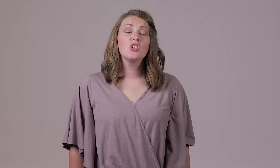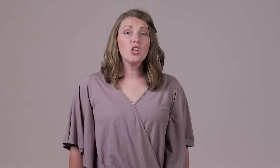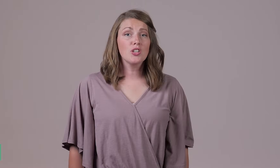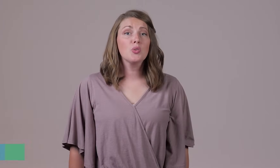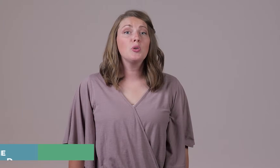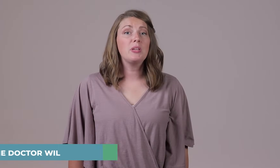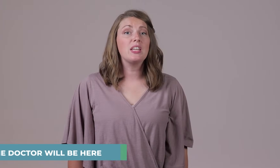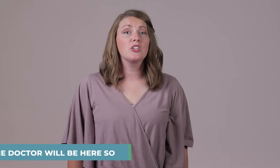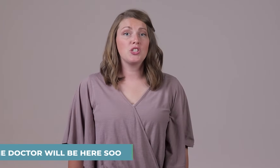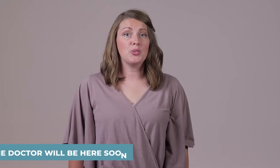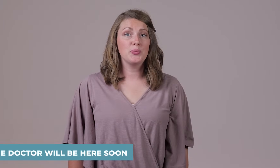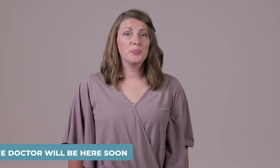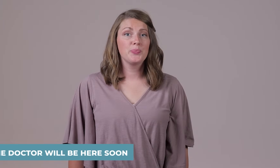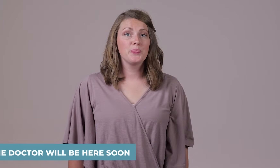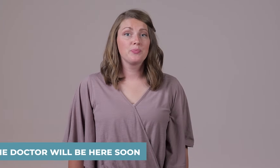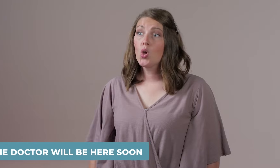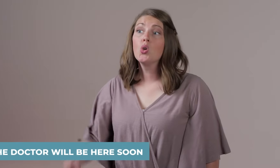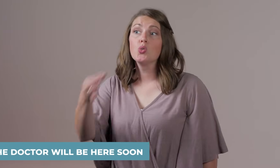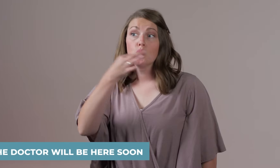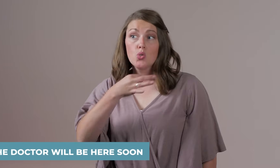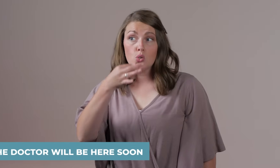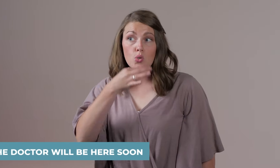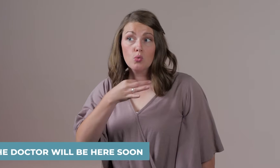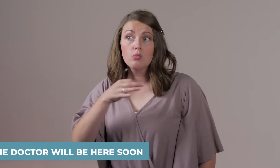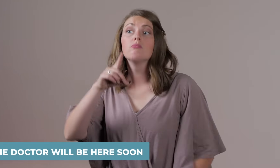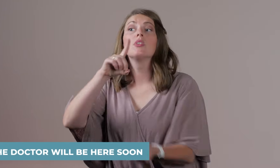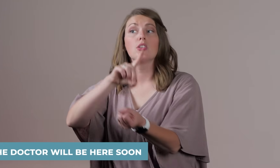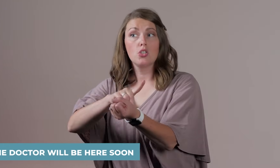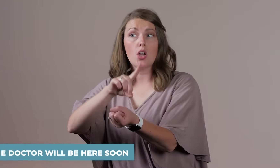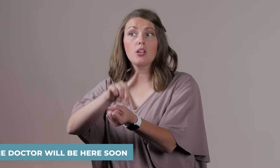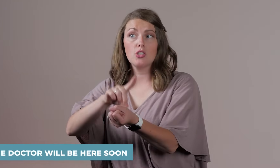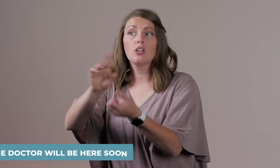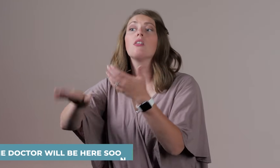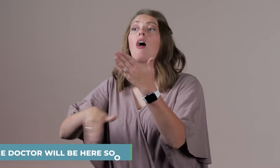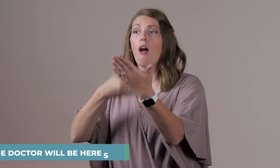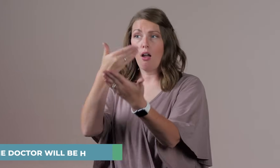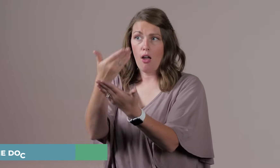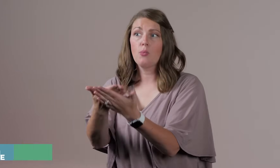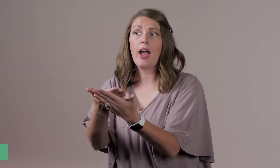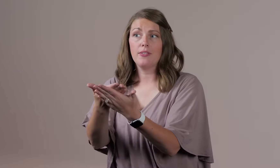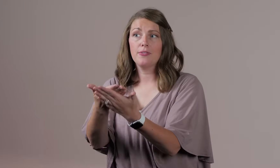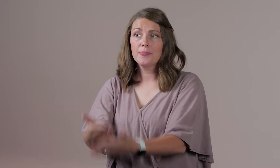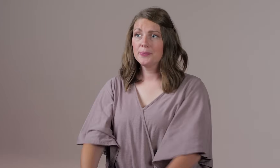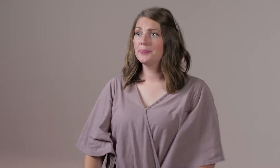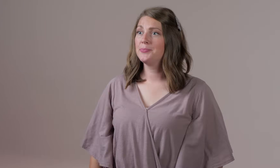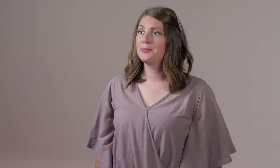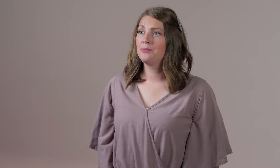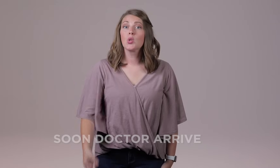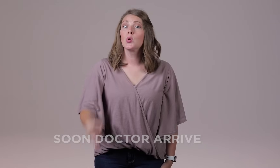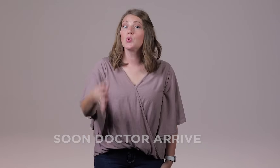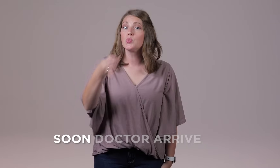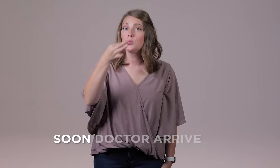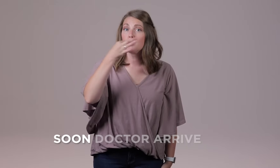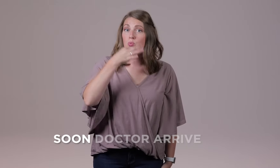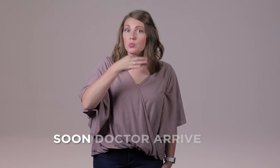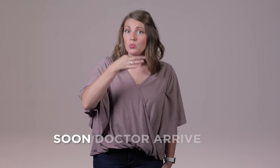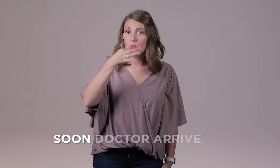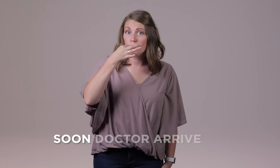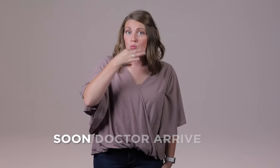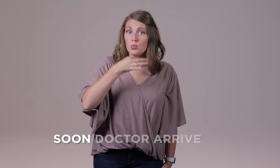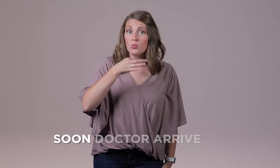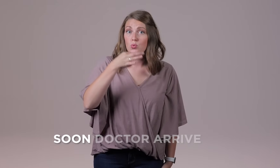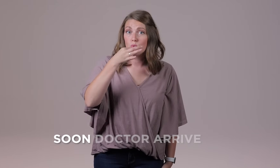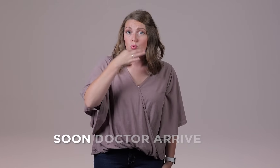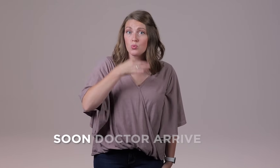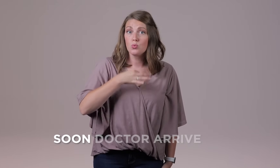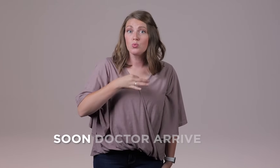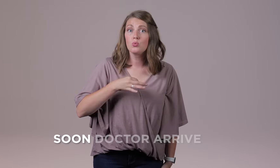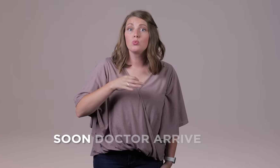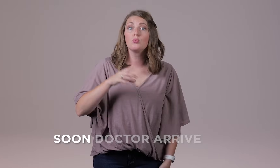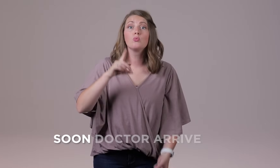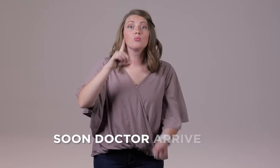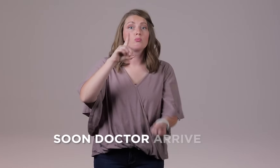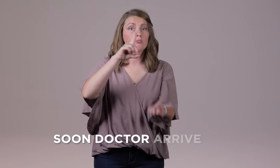The doctor will be here soon. 'Soon doctor arrive.'